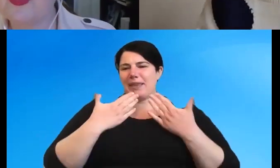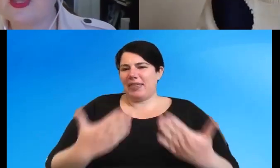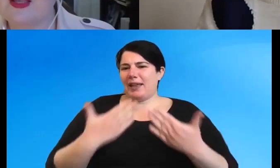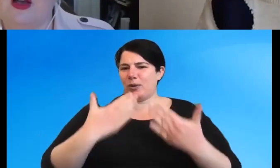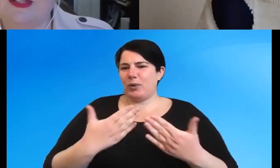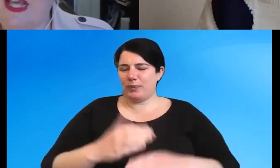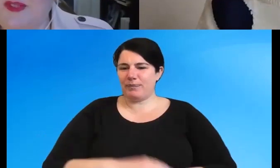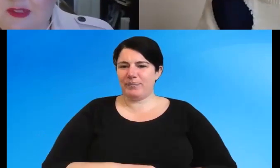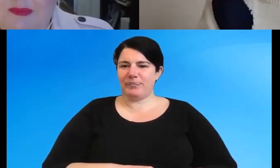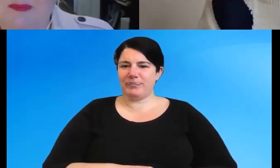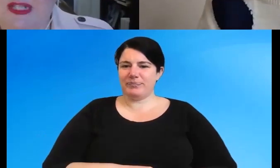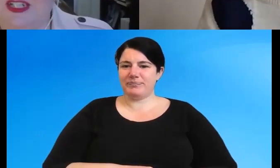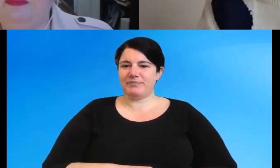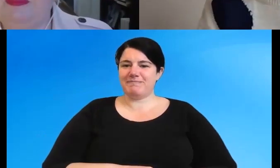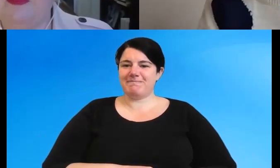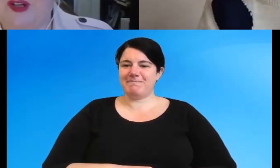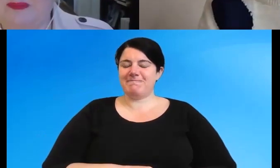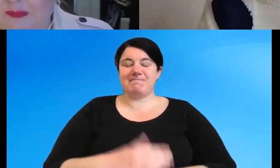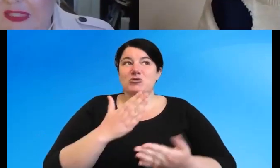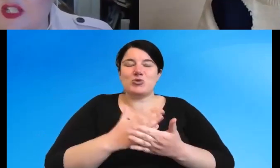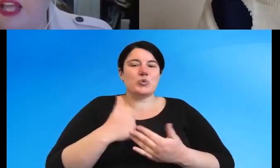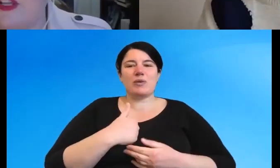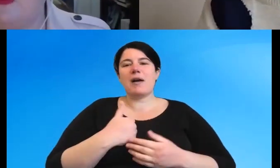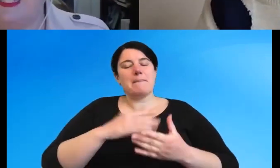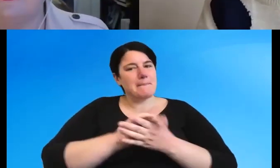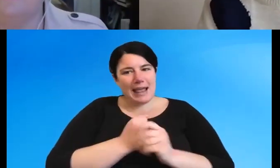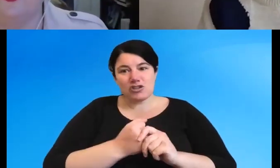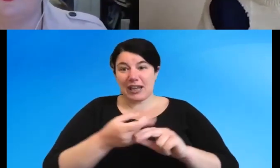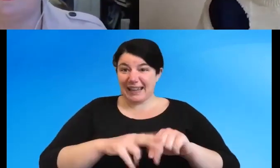ELLY Absolutely my pressure. my pleasure. If anyone has further